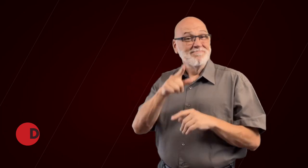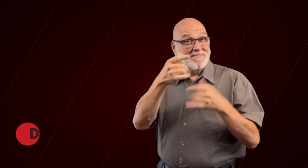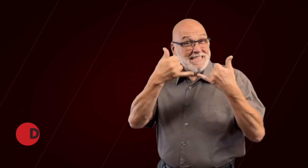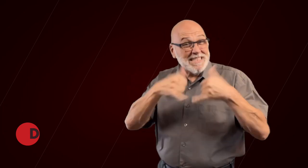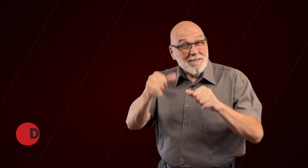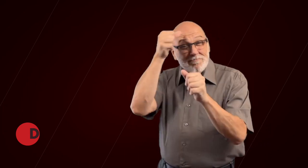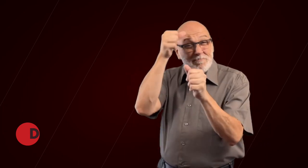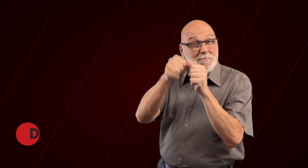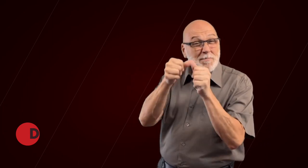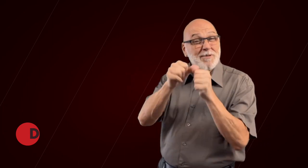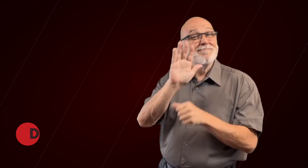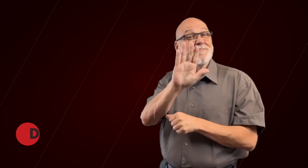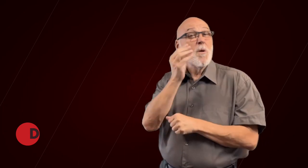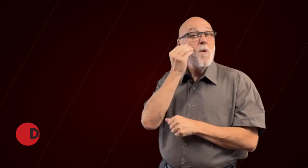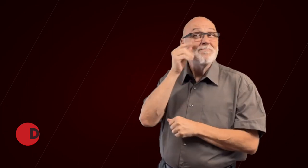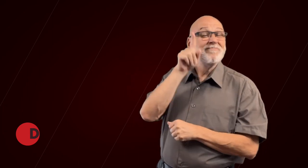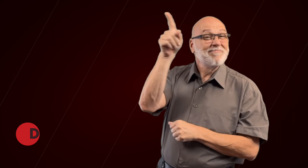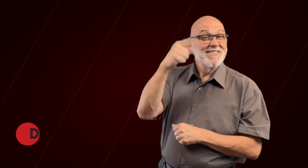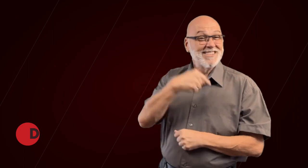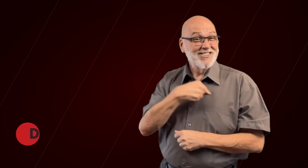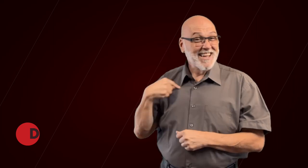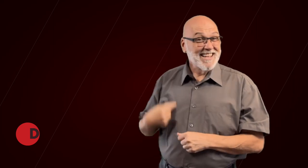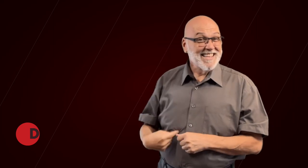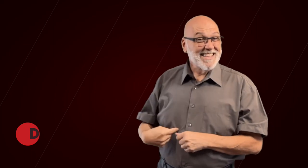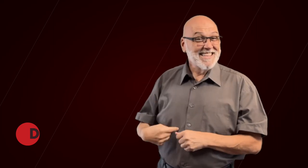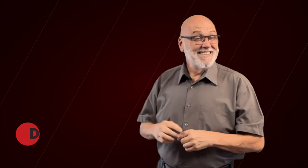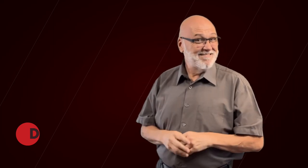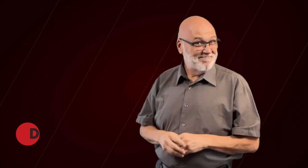Do you still remember your home in China?